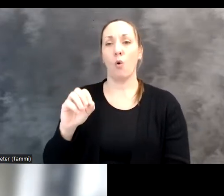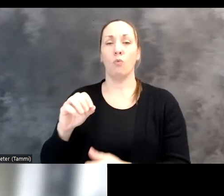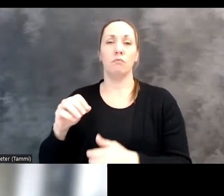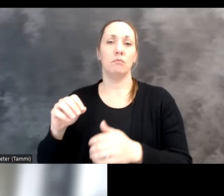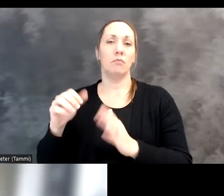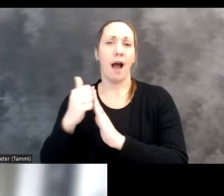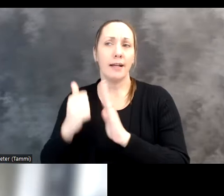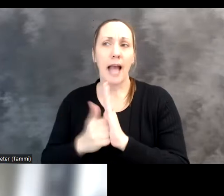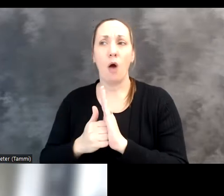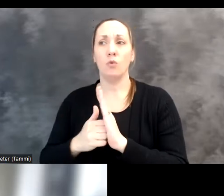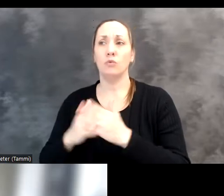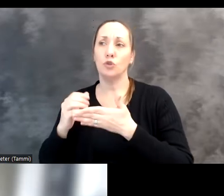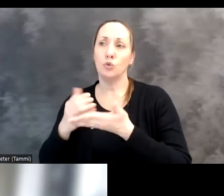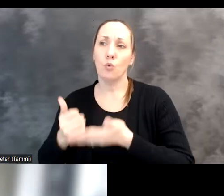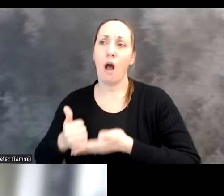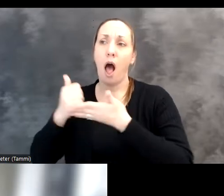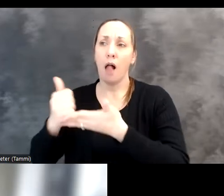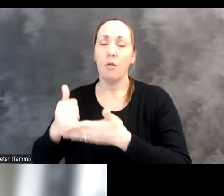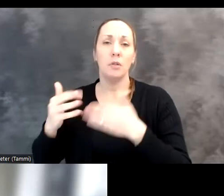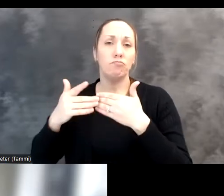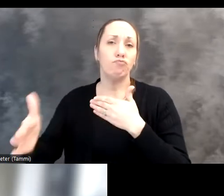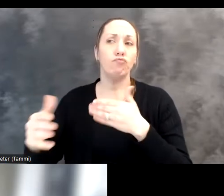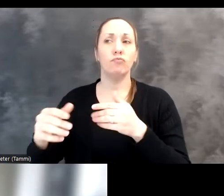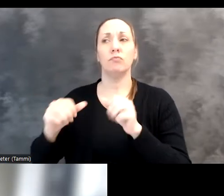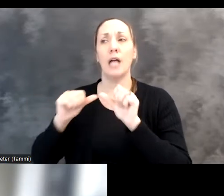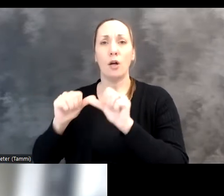human